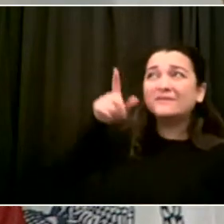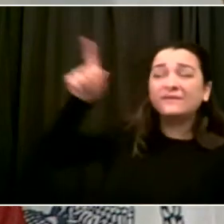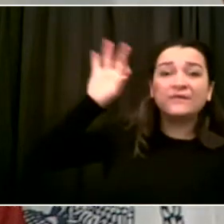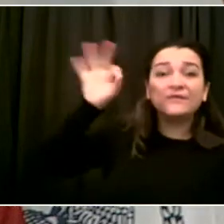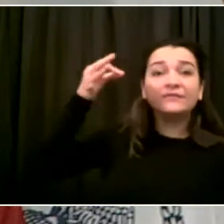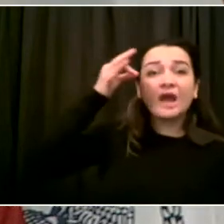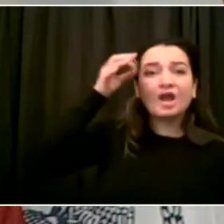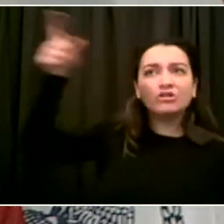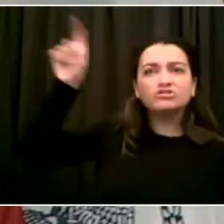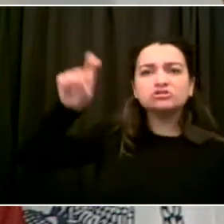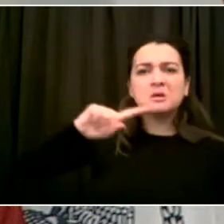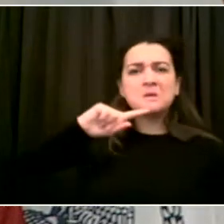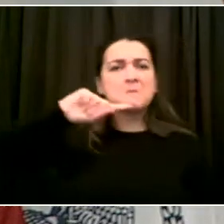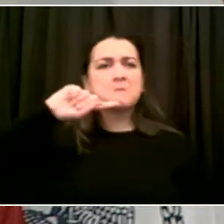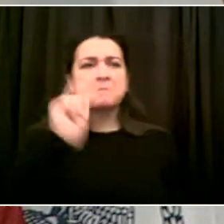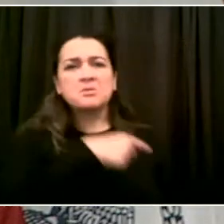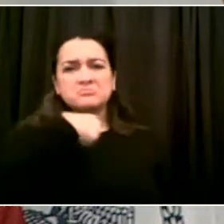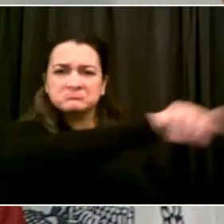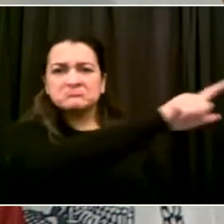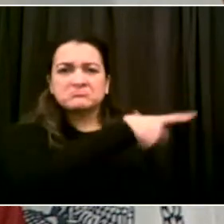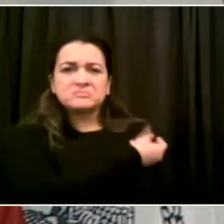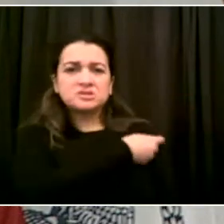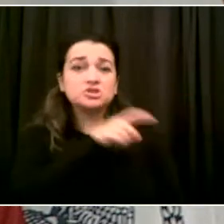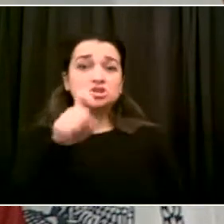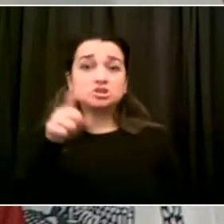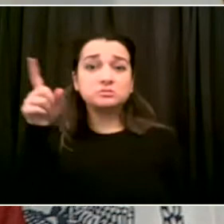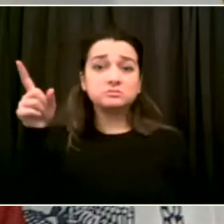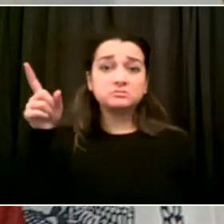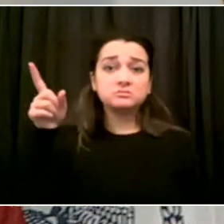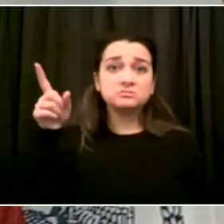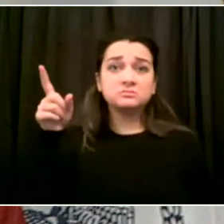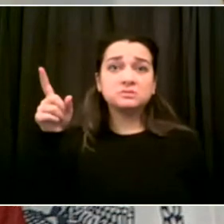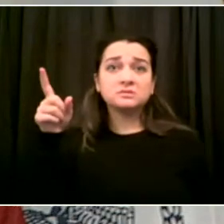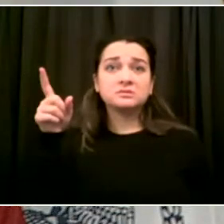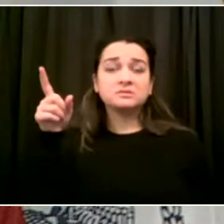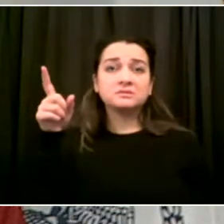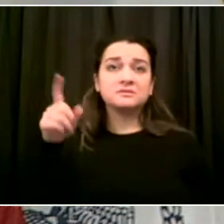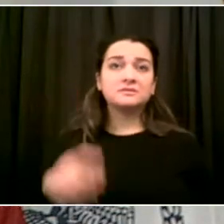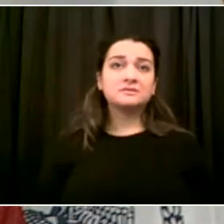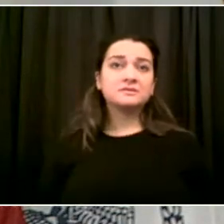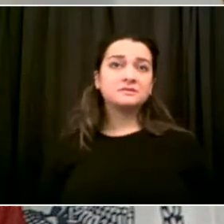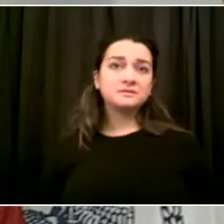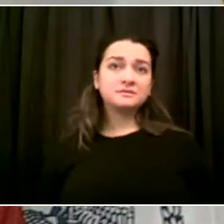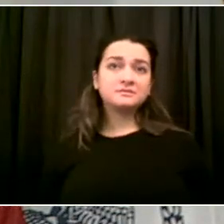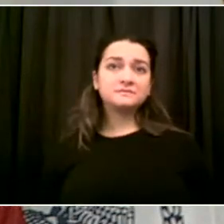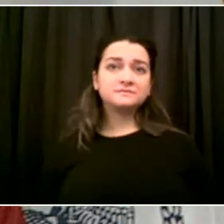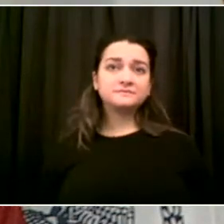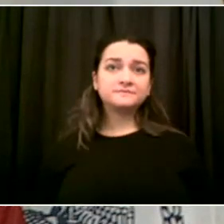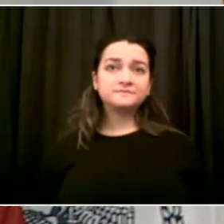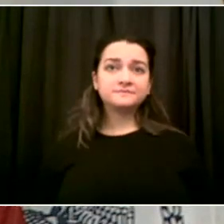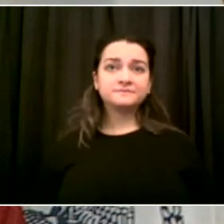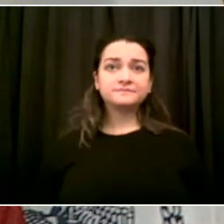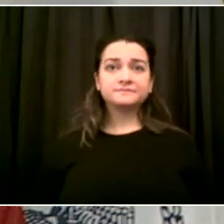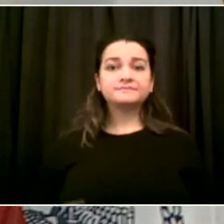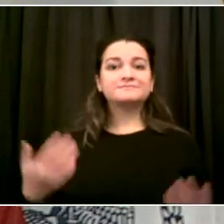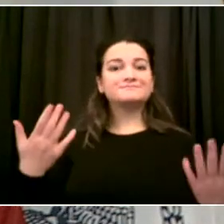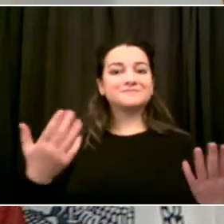I THINK IT SHOULD BE A FEFEEDRARA LDIDICREV SECOND DOSES GET